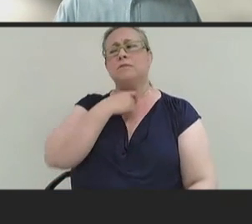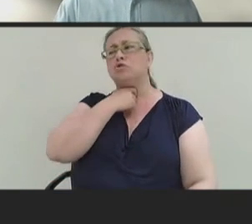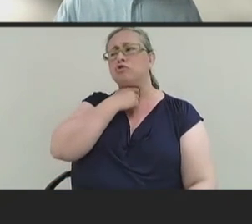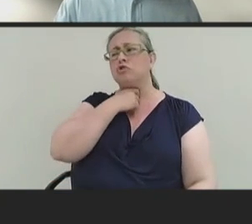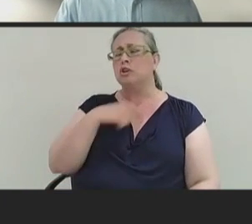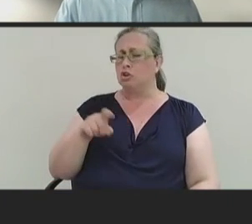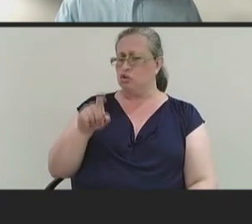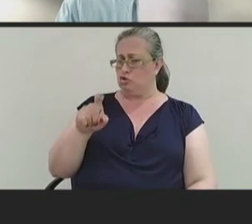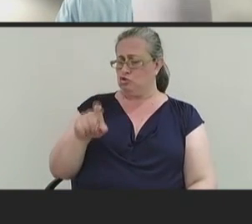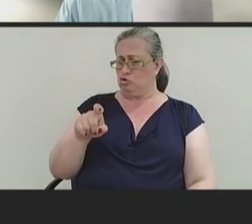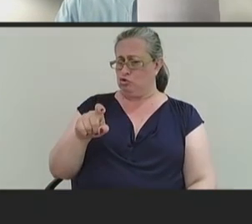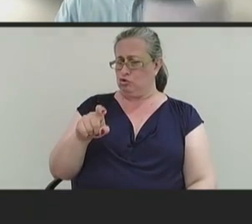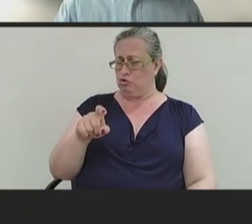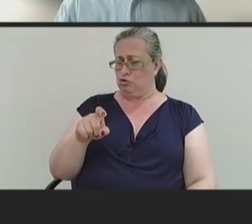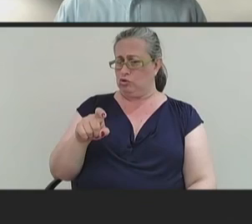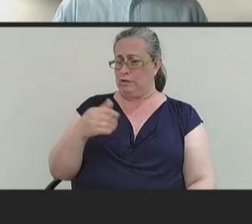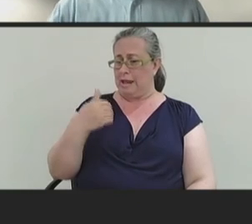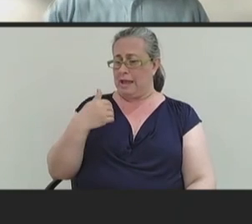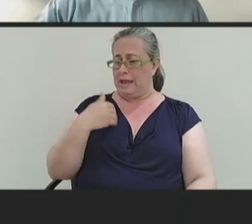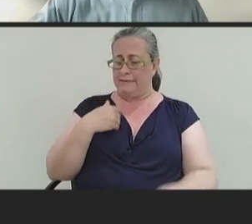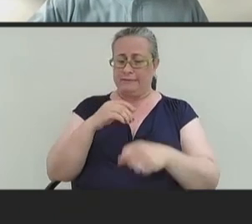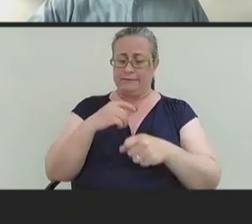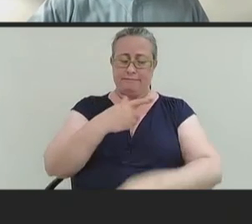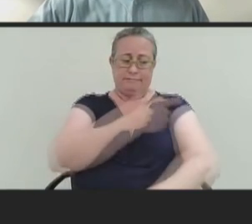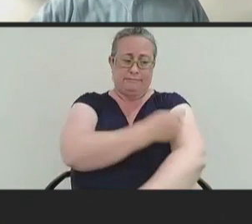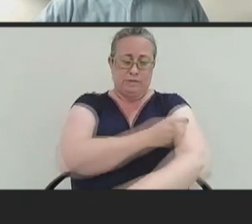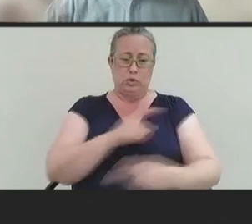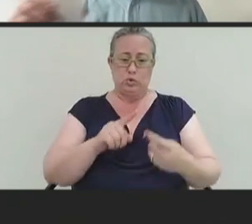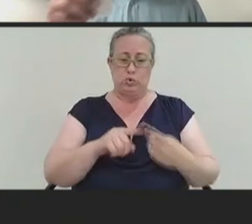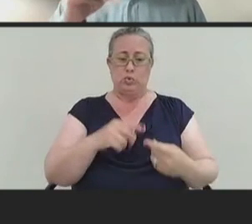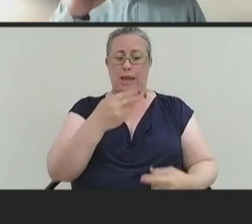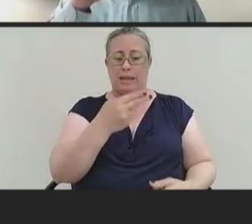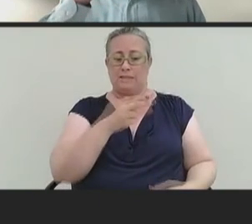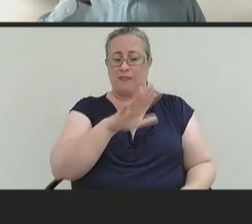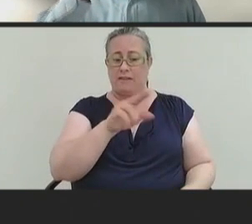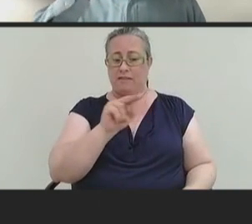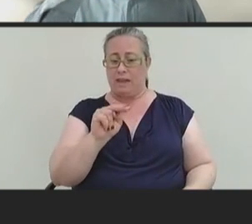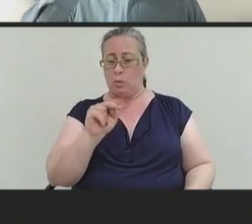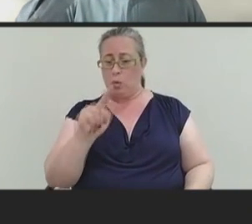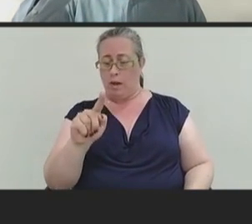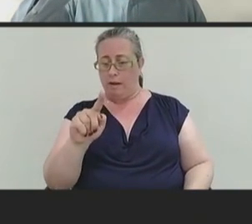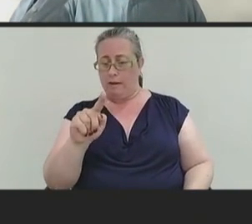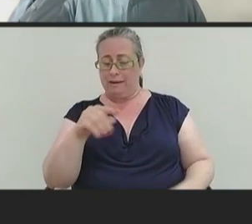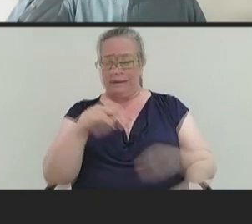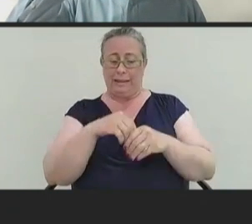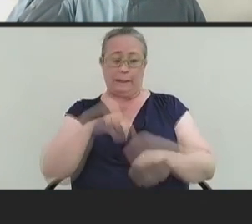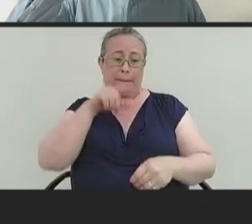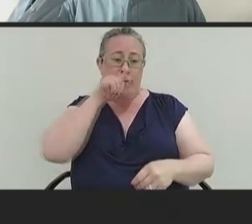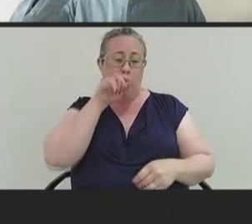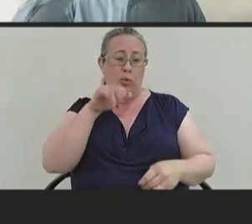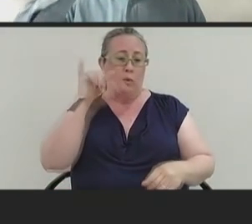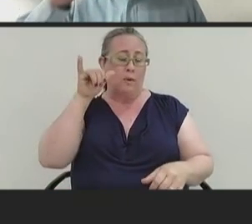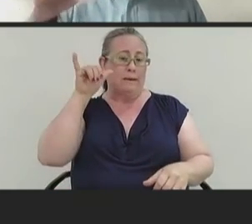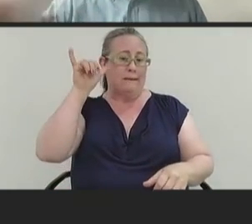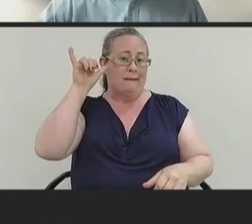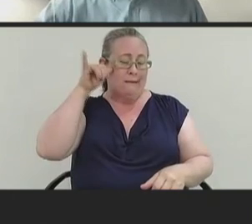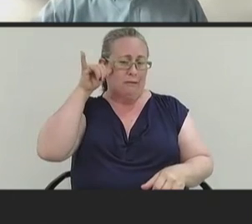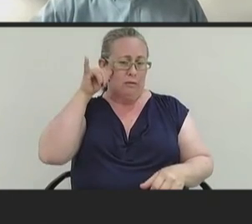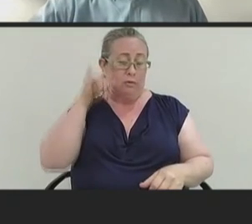vaccination response to the circulating H5N1 in birds or cattle? Should we need to vaccinate